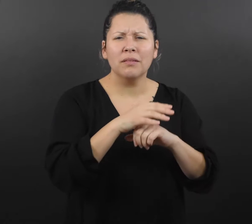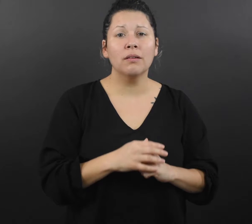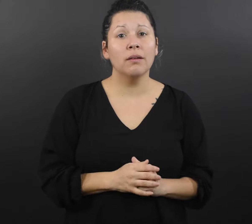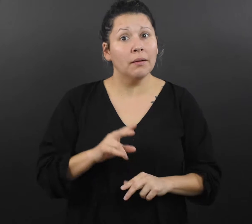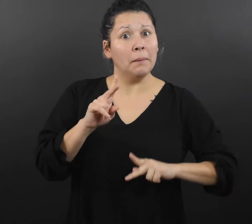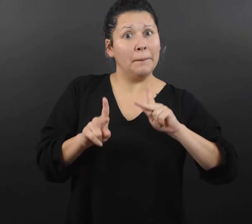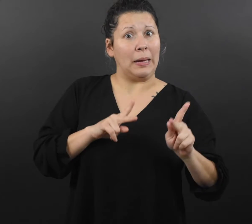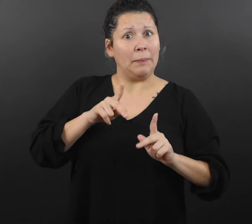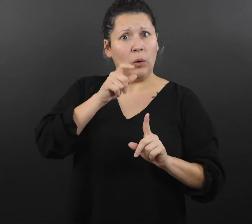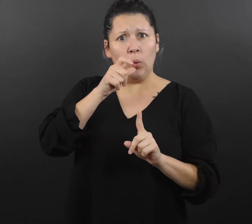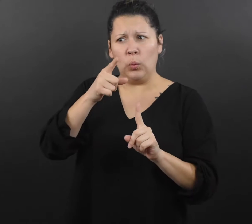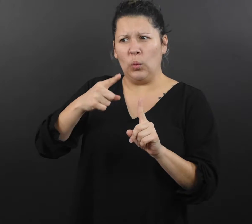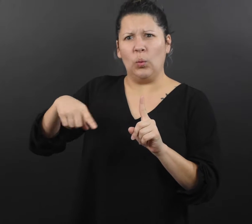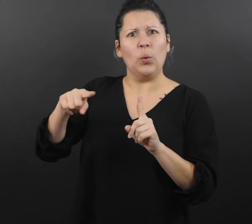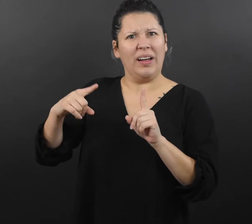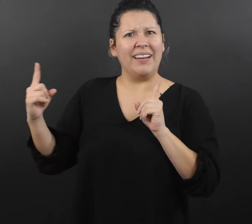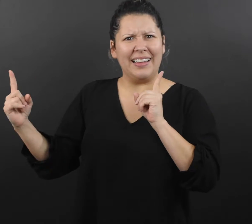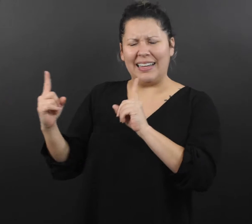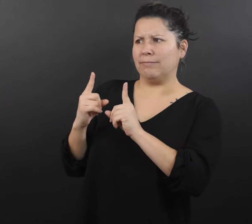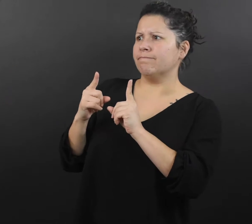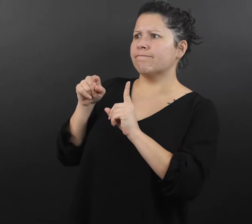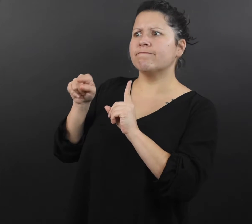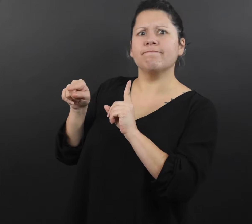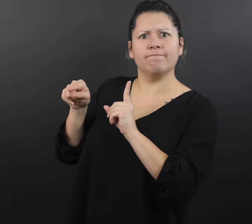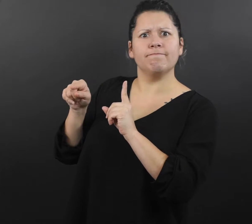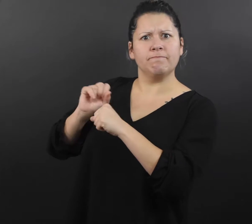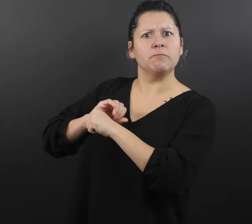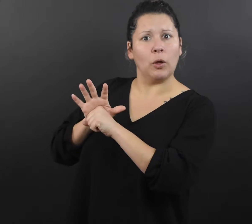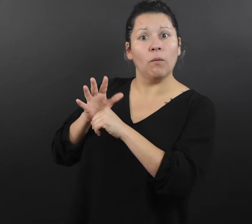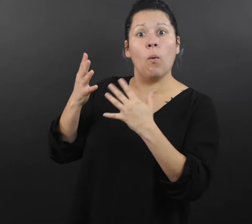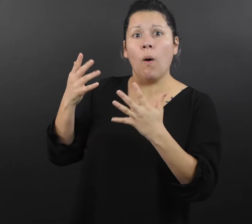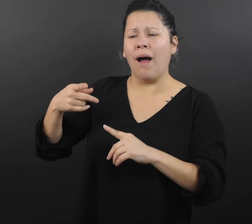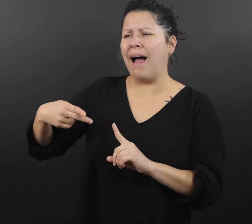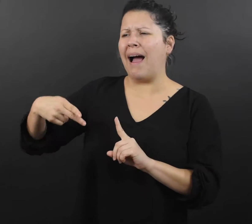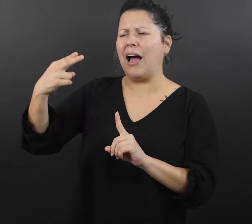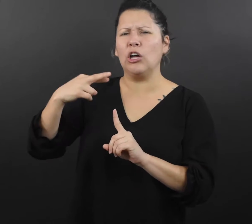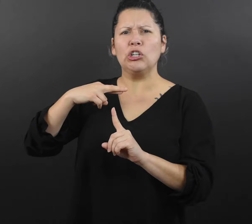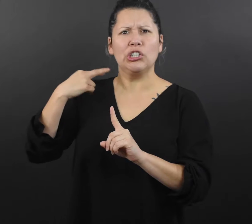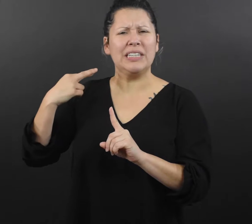● Prevention of COVID-19 in people who have had close contact or are at high risk of being